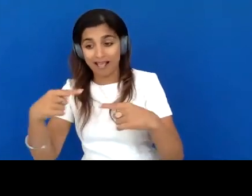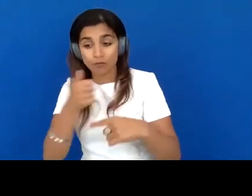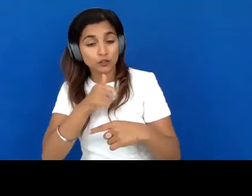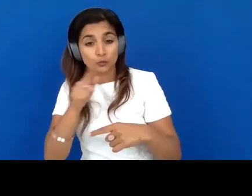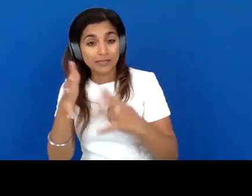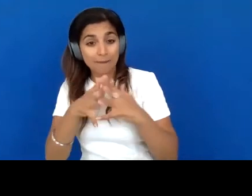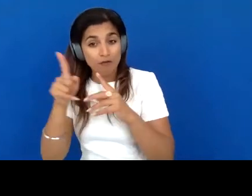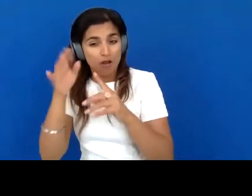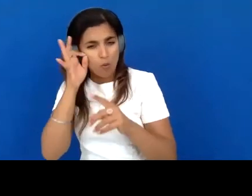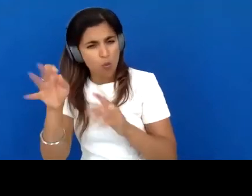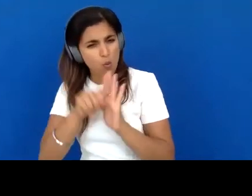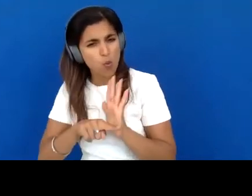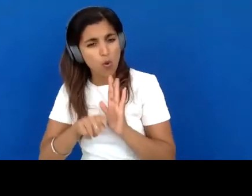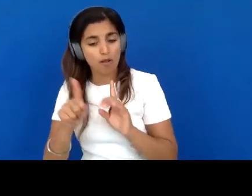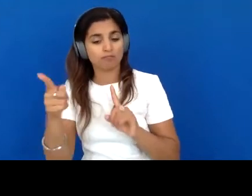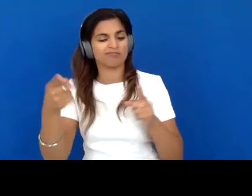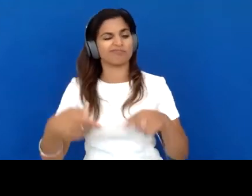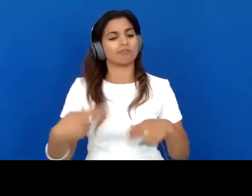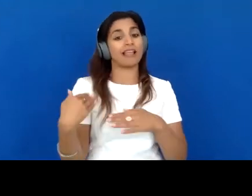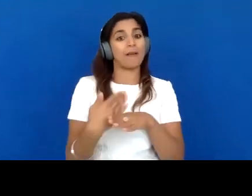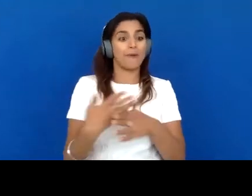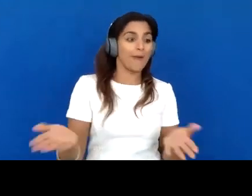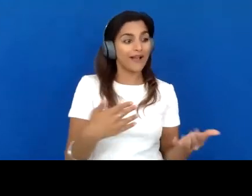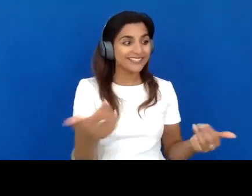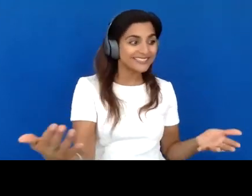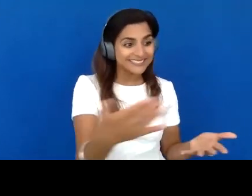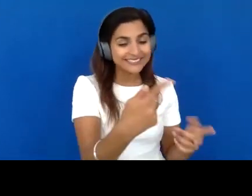who already worked in subpar conditions of the informal economy due to the lack